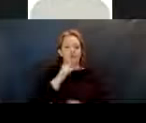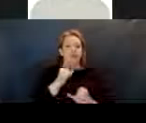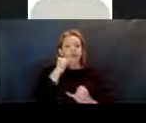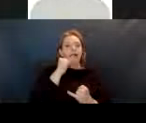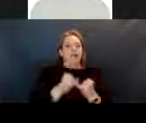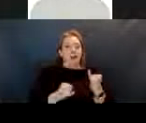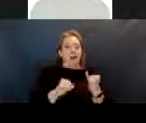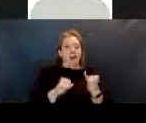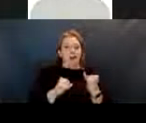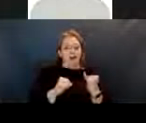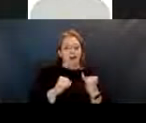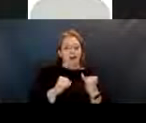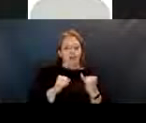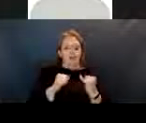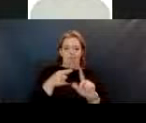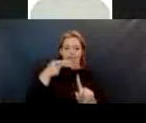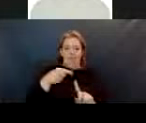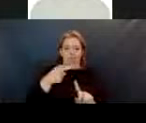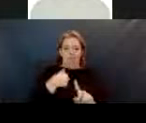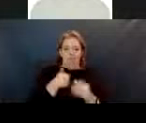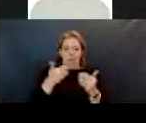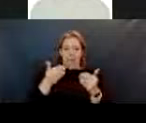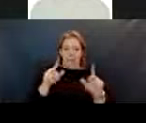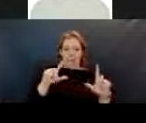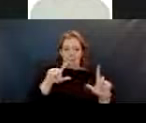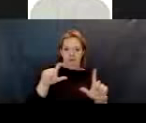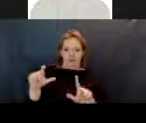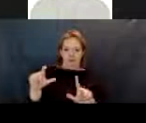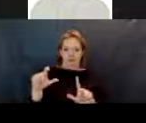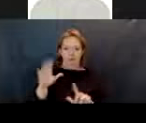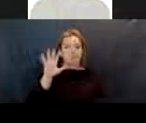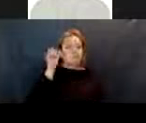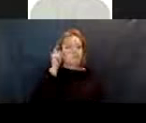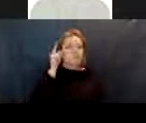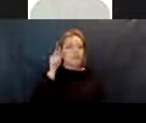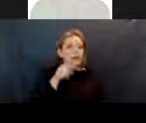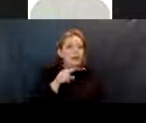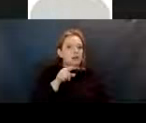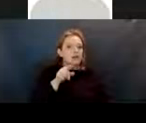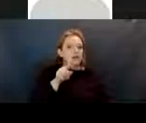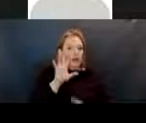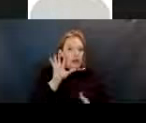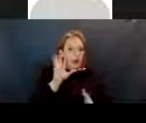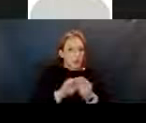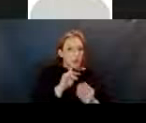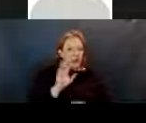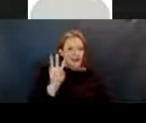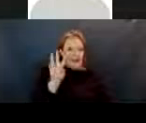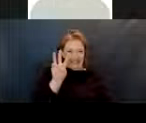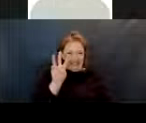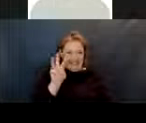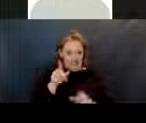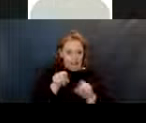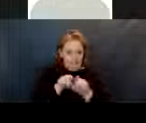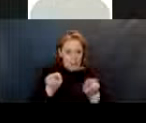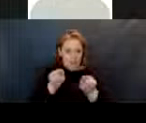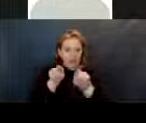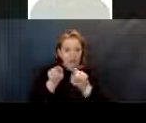at, and there are six forks, on the polecat loop trail right?